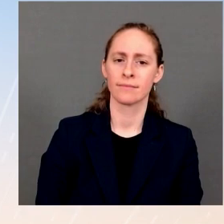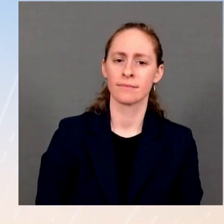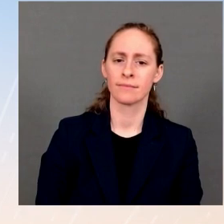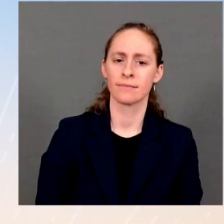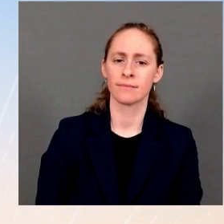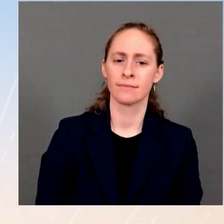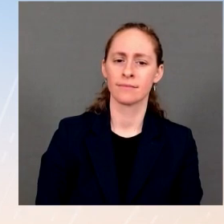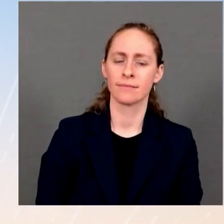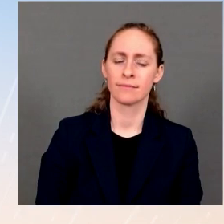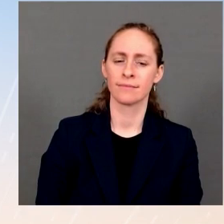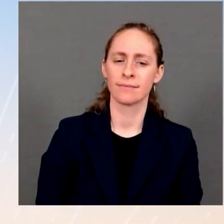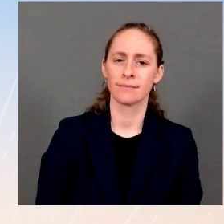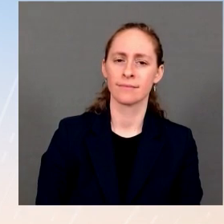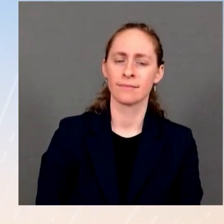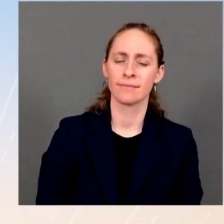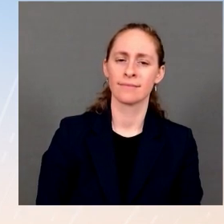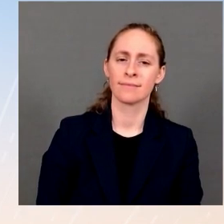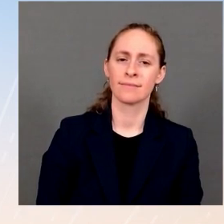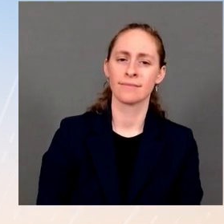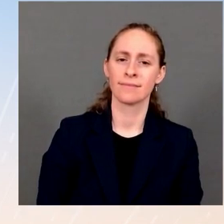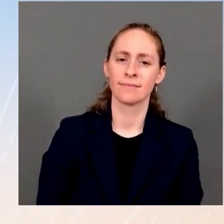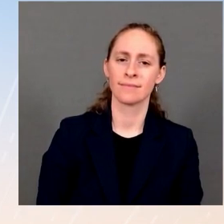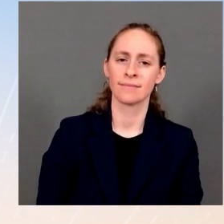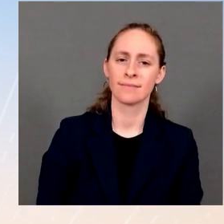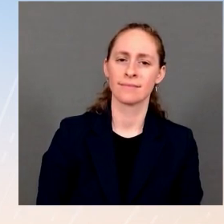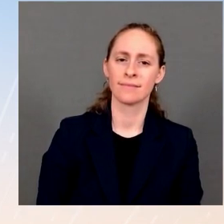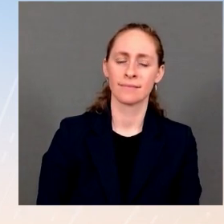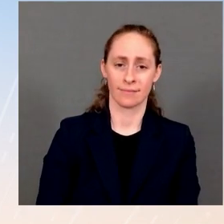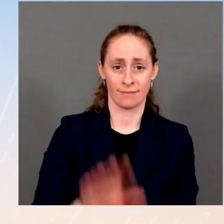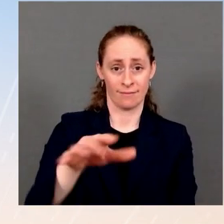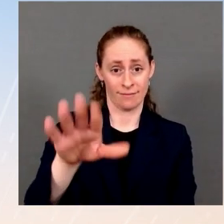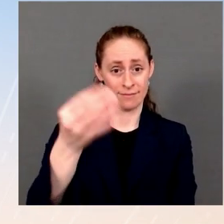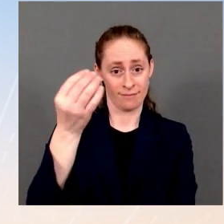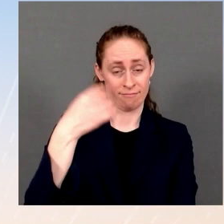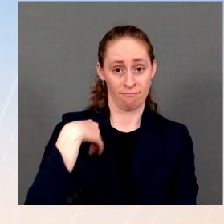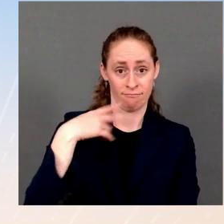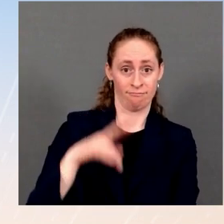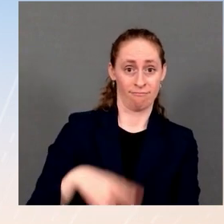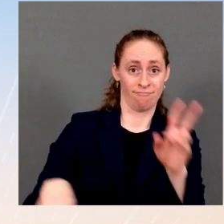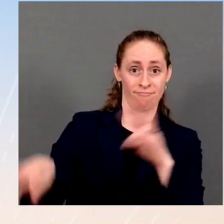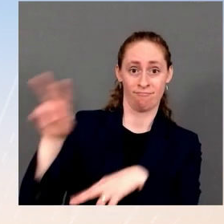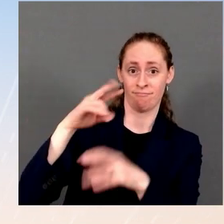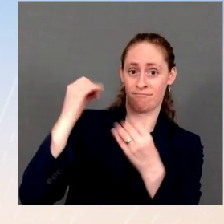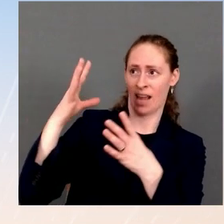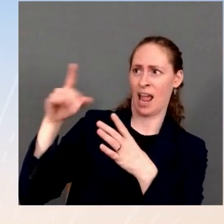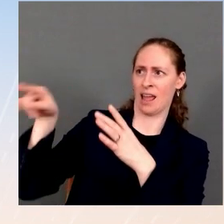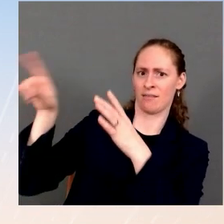of which this is very much a good example of -- have you guys felt any constraints on the regulatory side